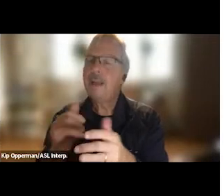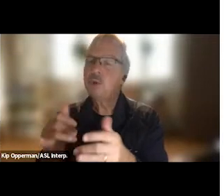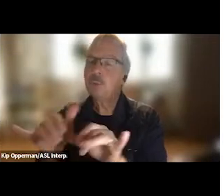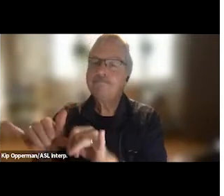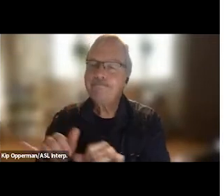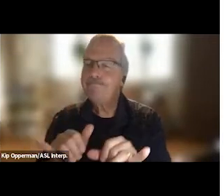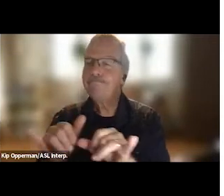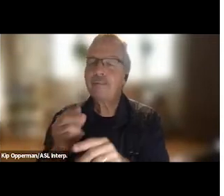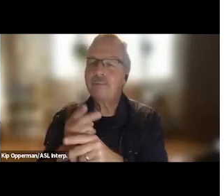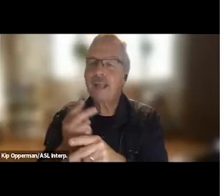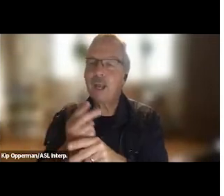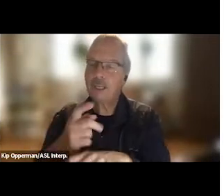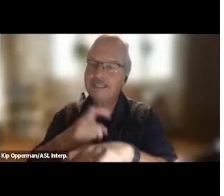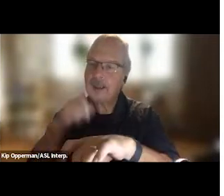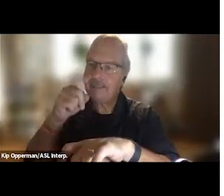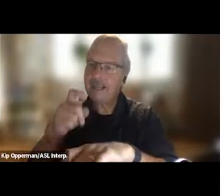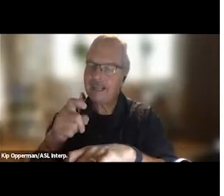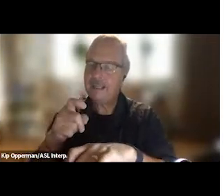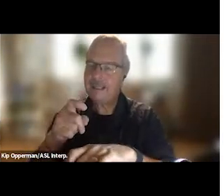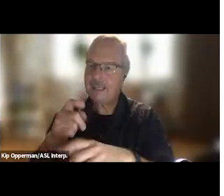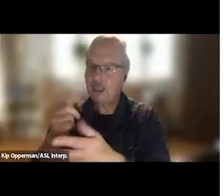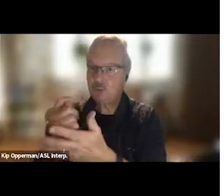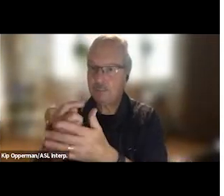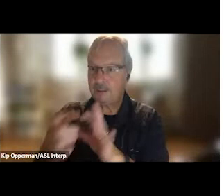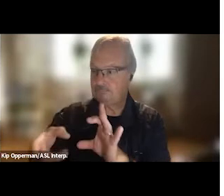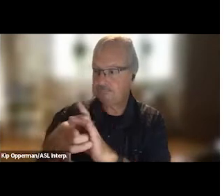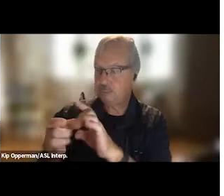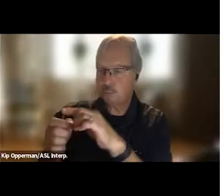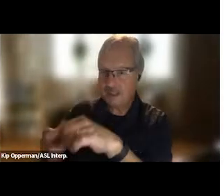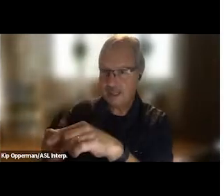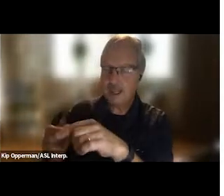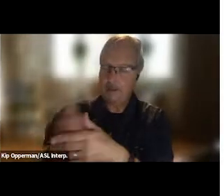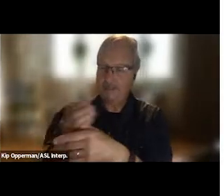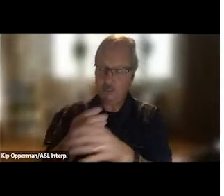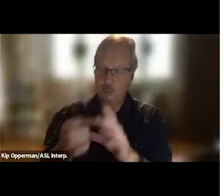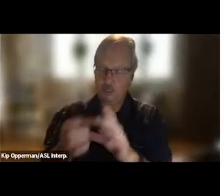timely connection to treatment upon release, access to medication between release and follow up appointments.